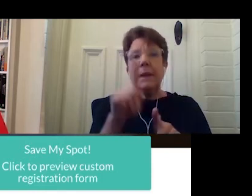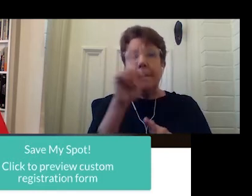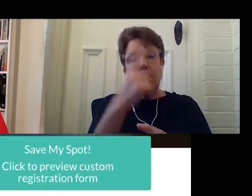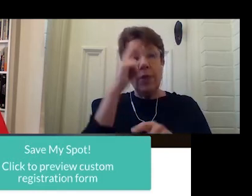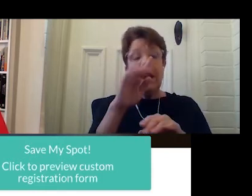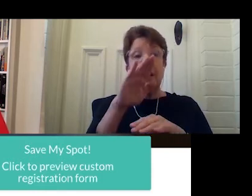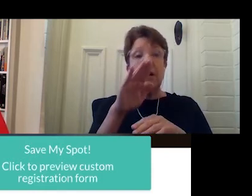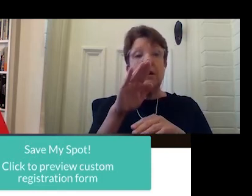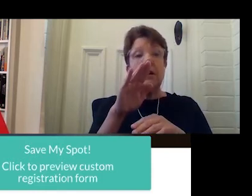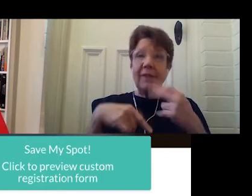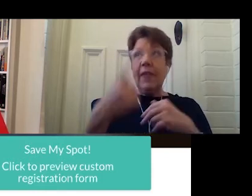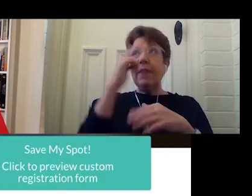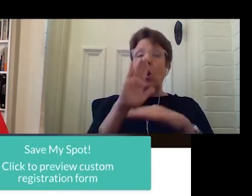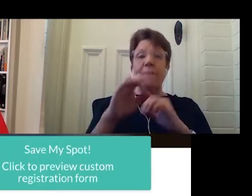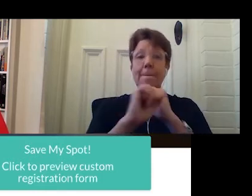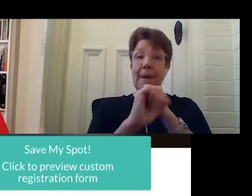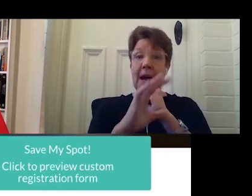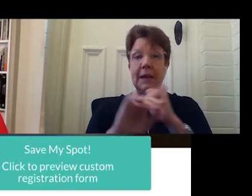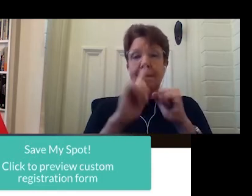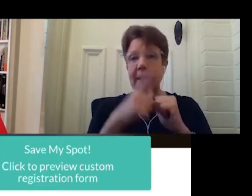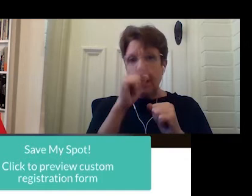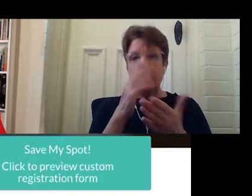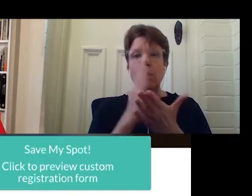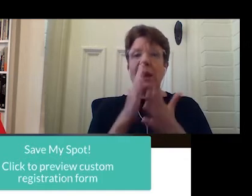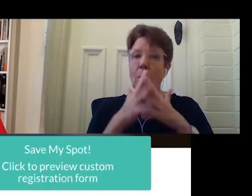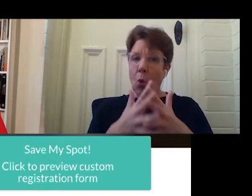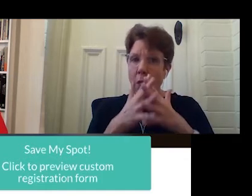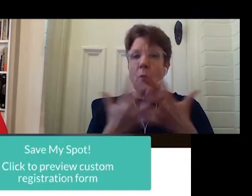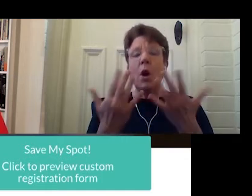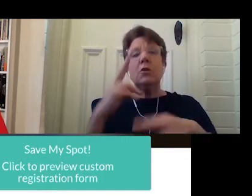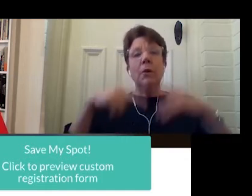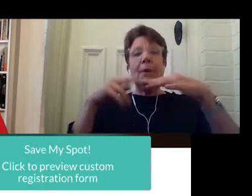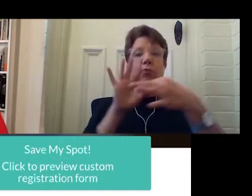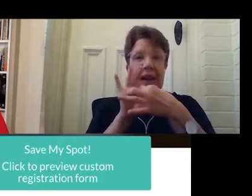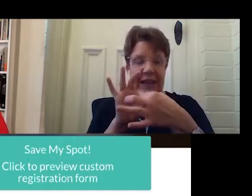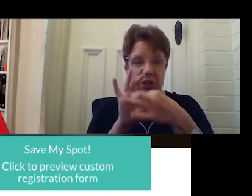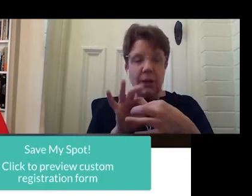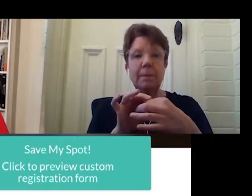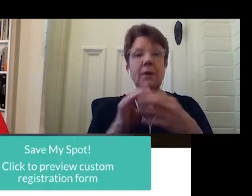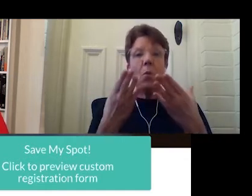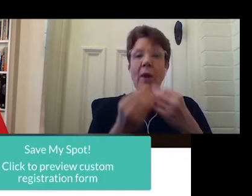really useful platform to build relationships with decision-makers,